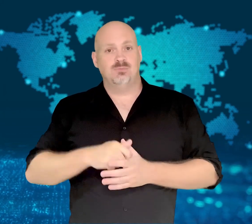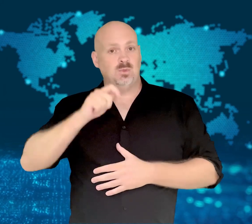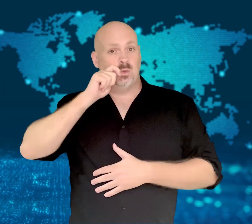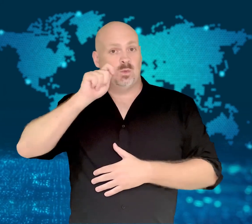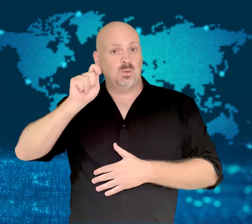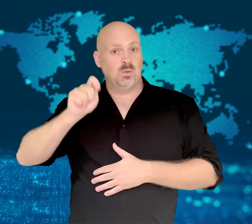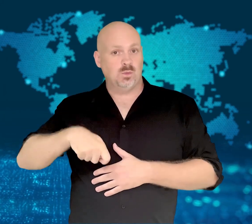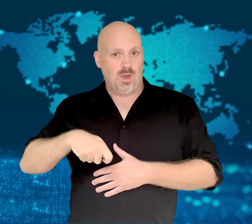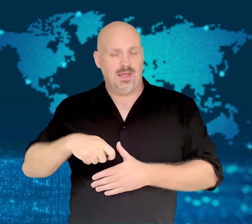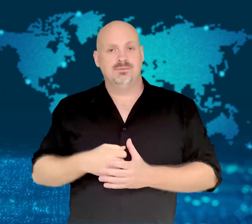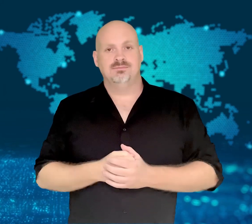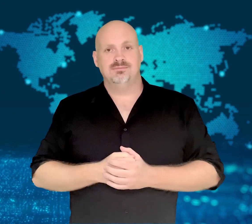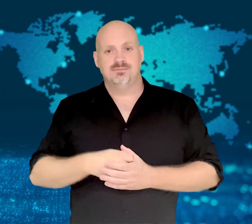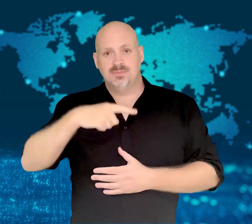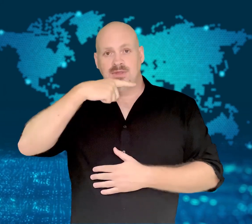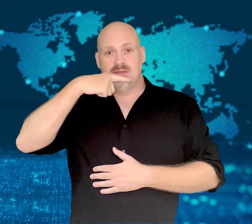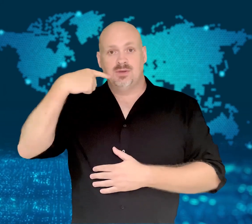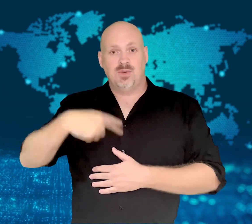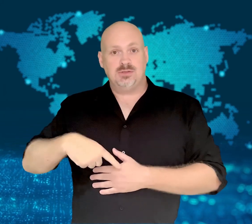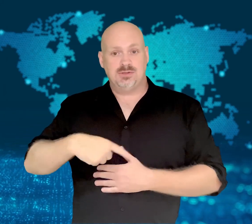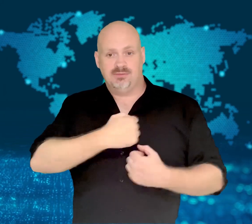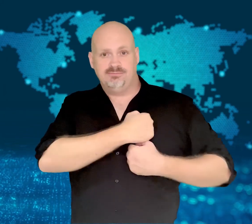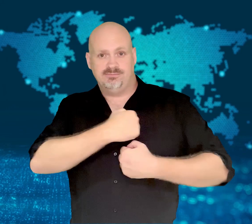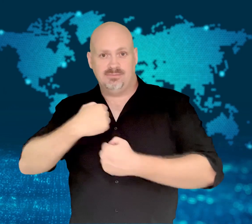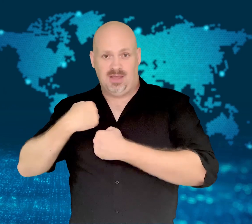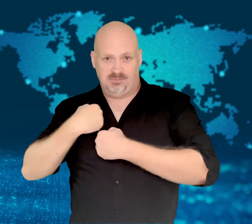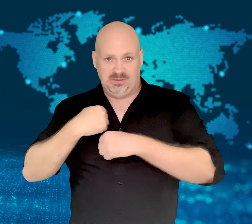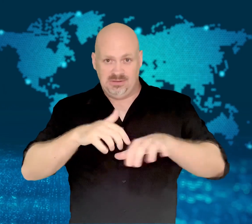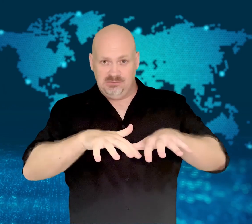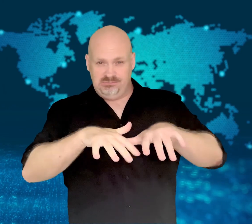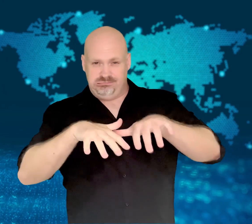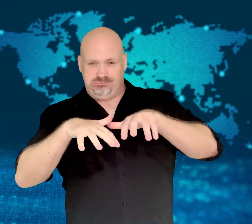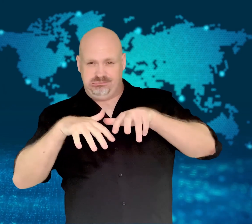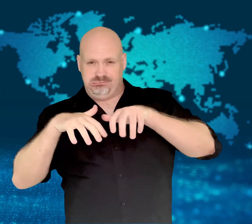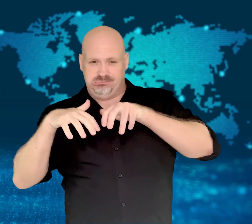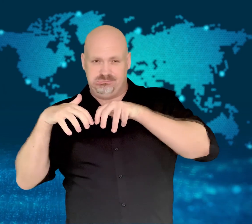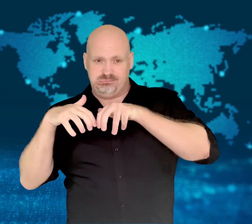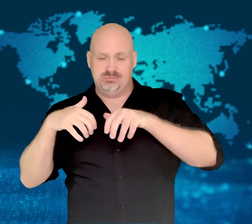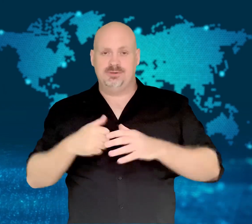Russians retreat